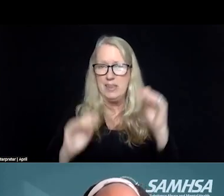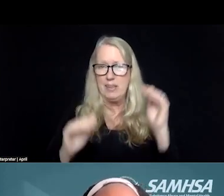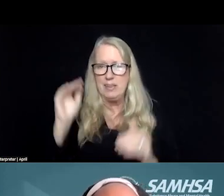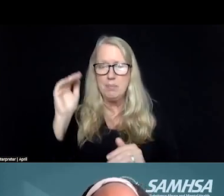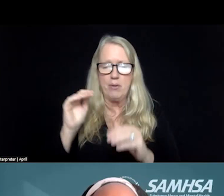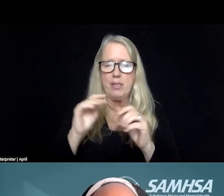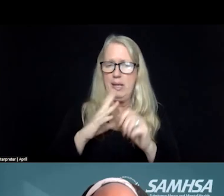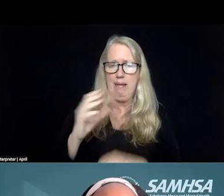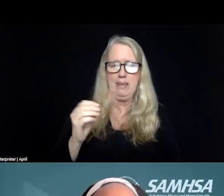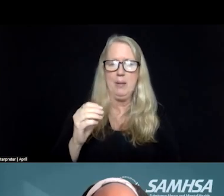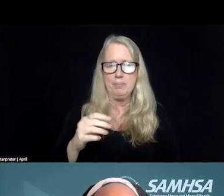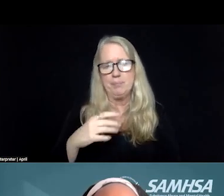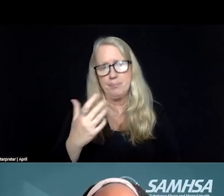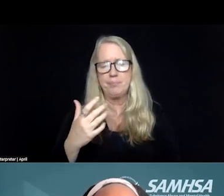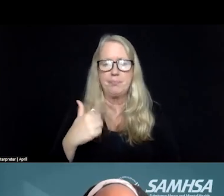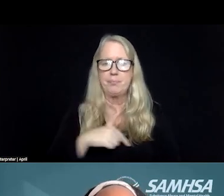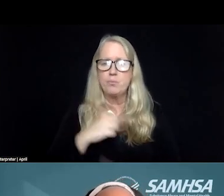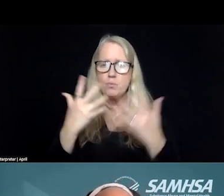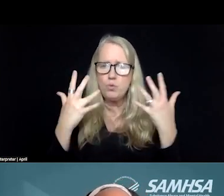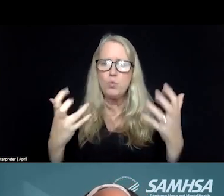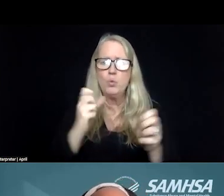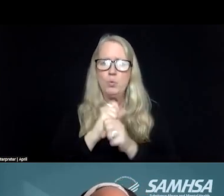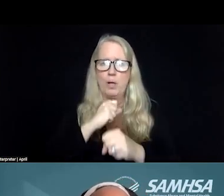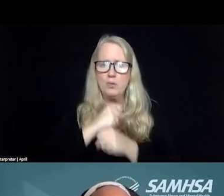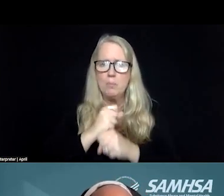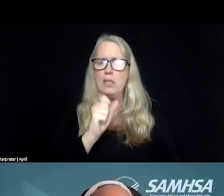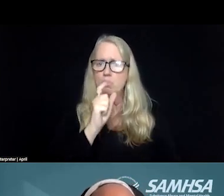SO WE JUST WANTED TO MAKE SURE THAT WE ARE LOOKING DIRECTLY TO